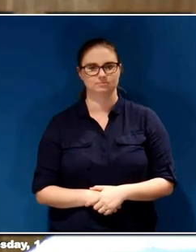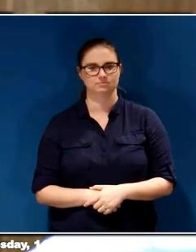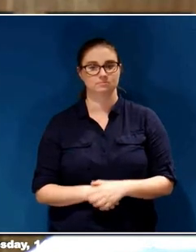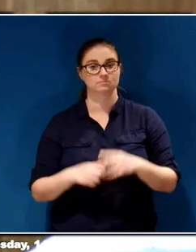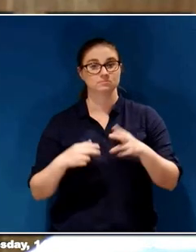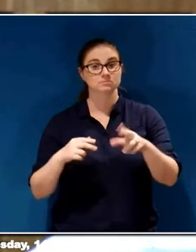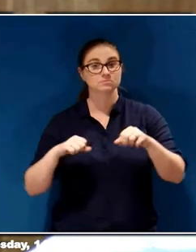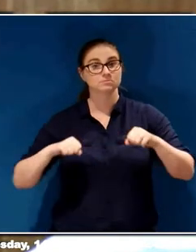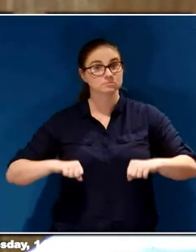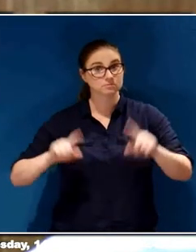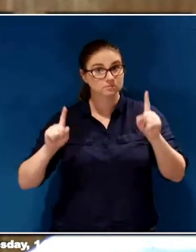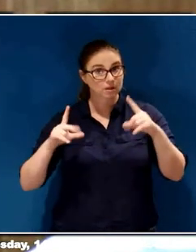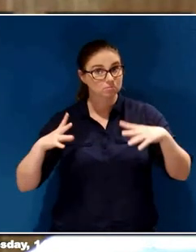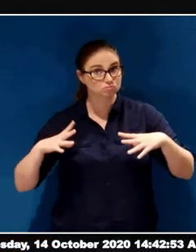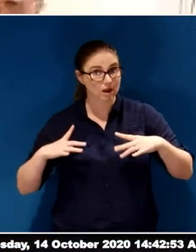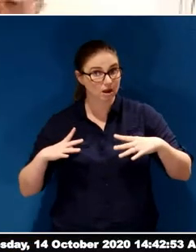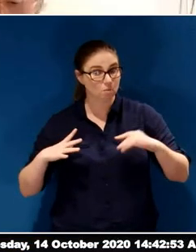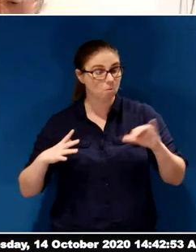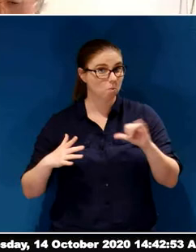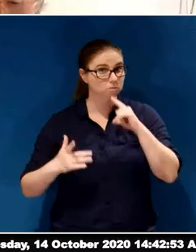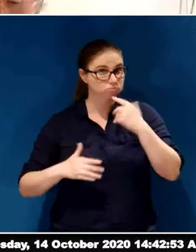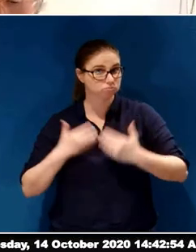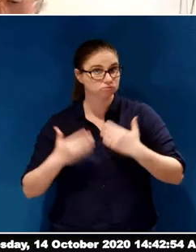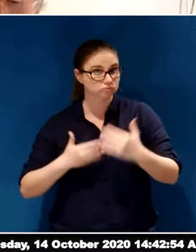witness? We are to have a break.